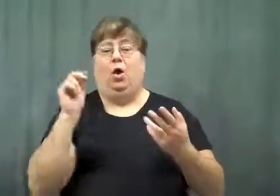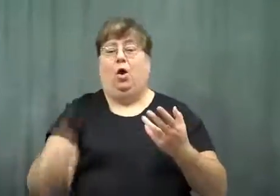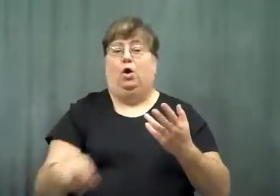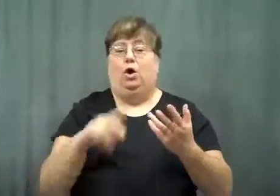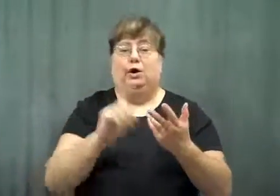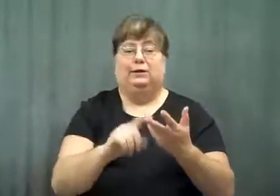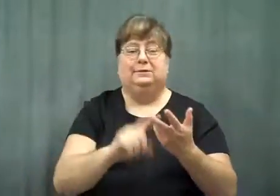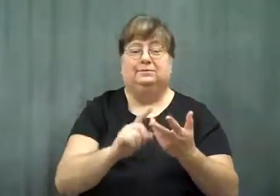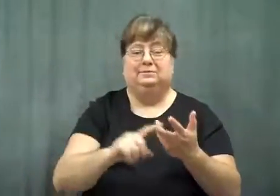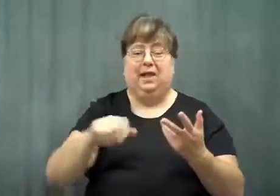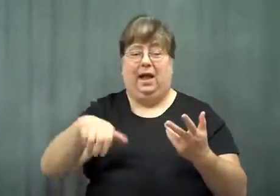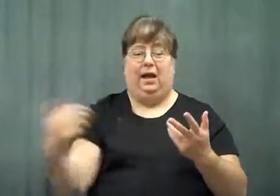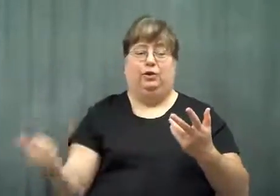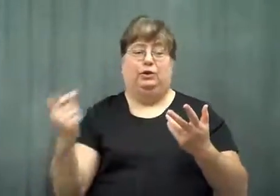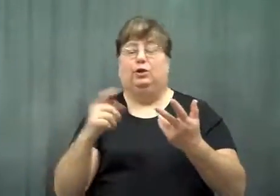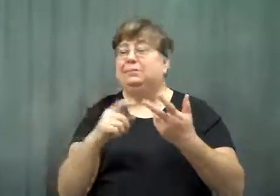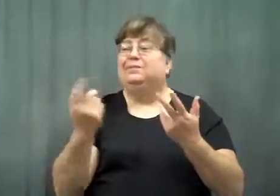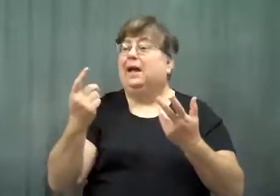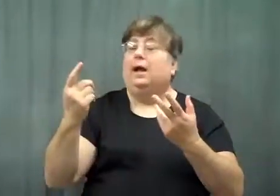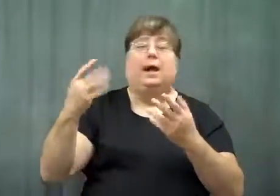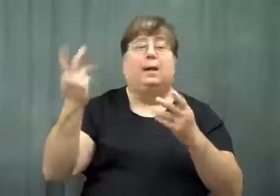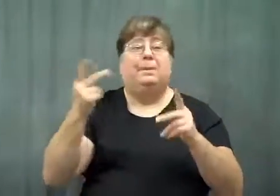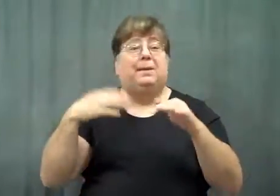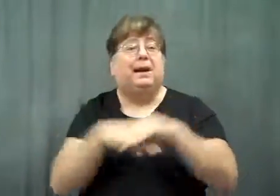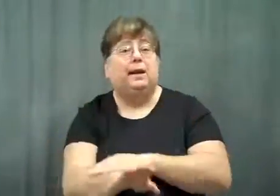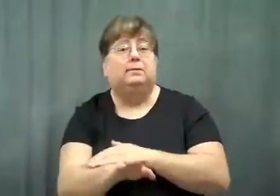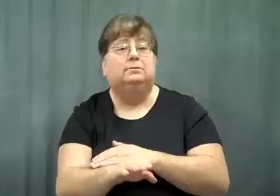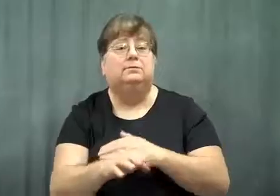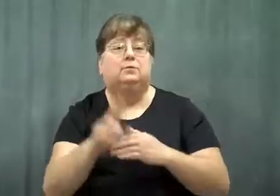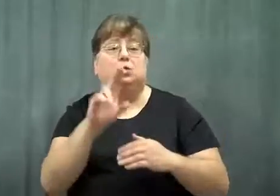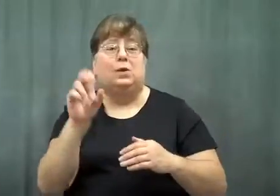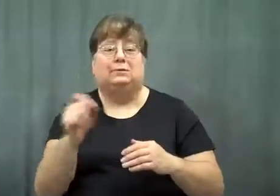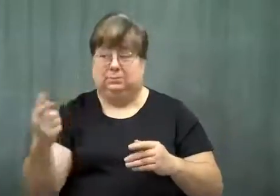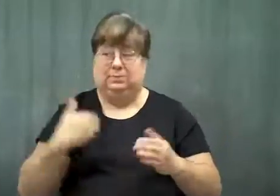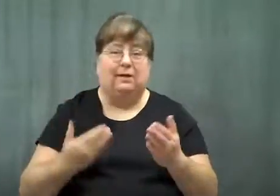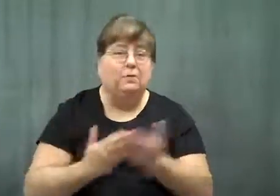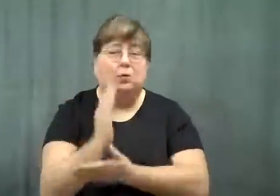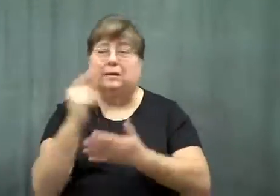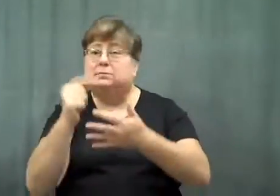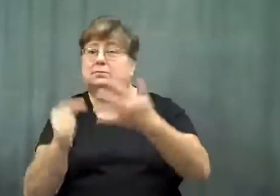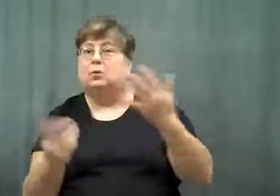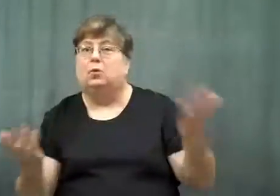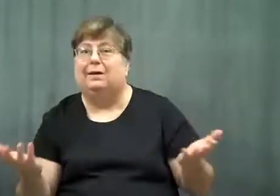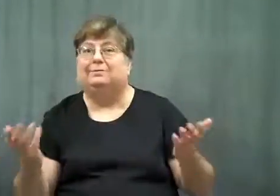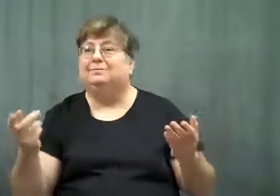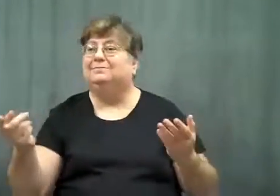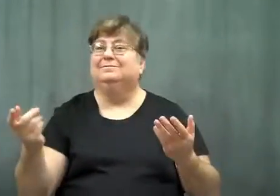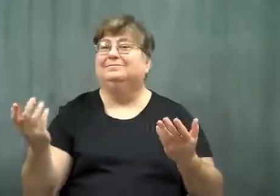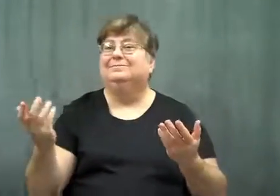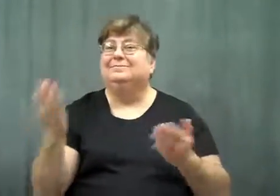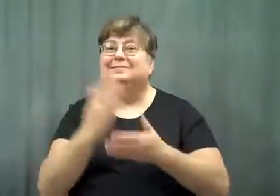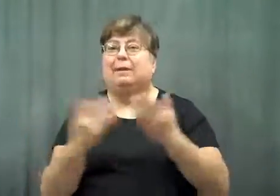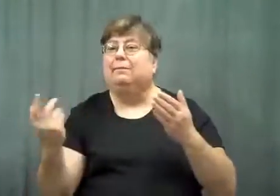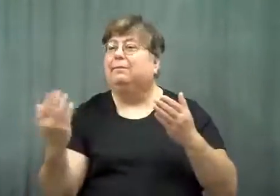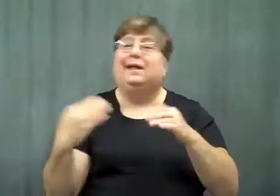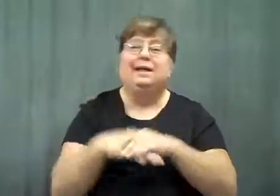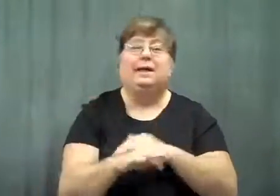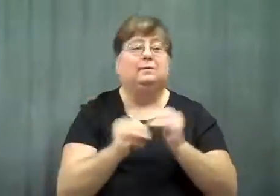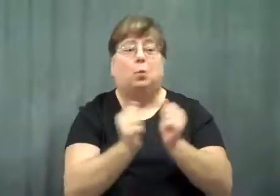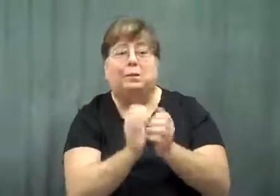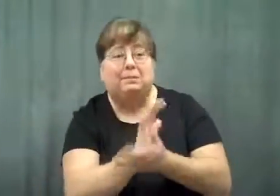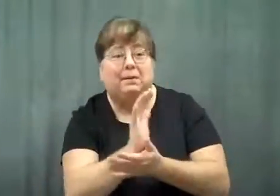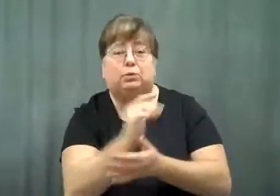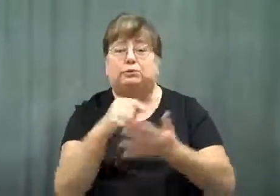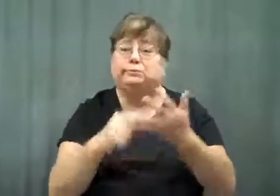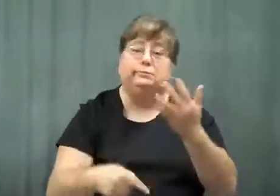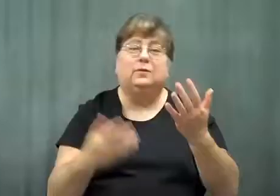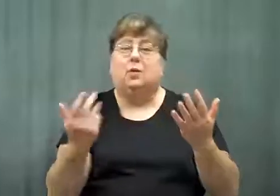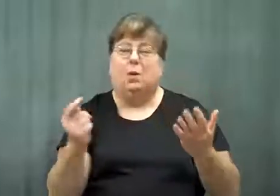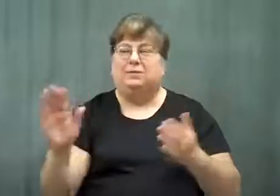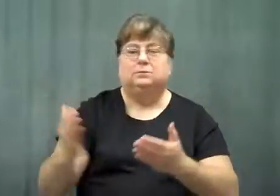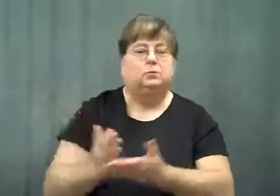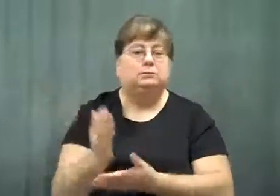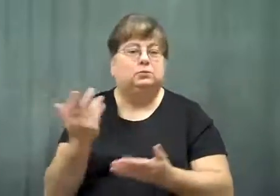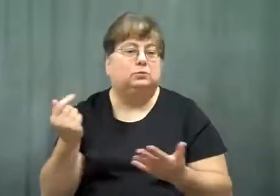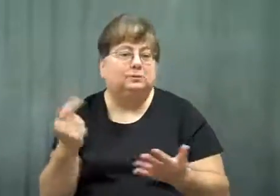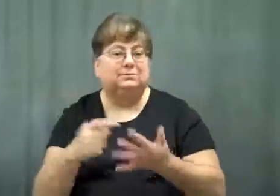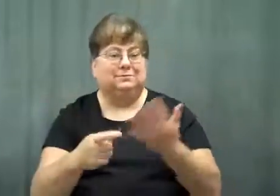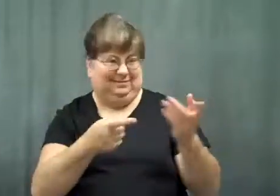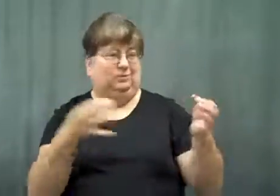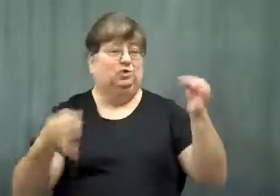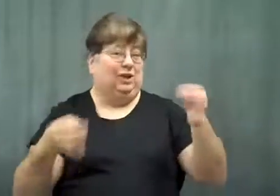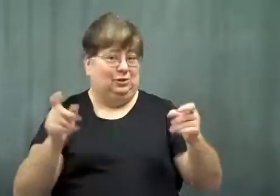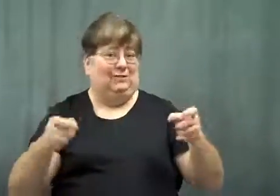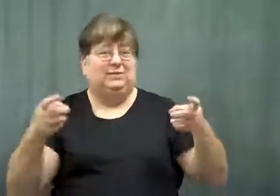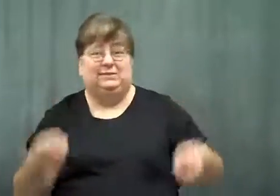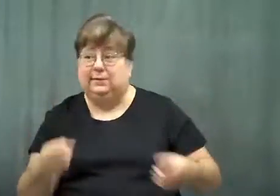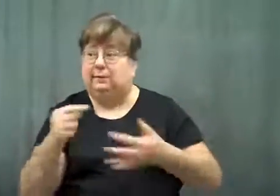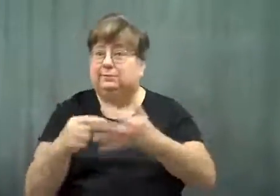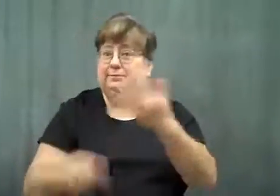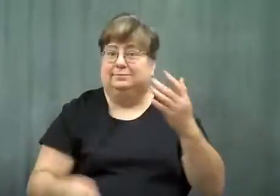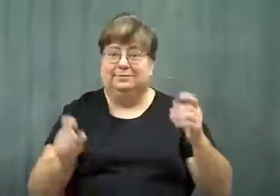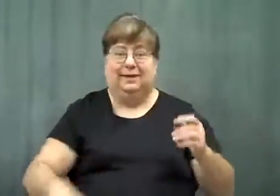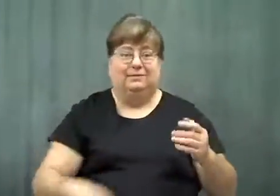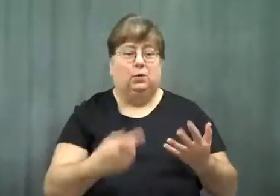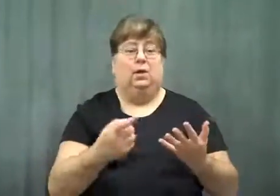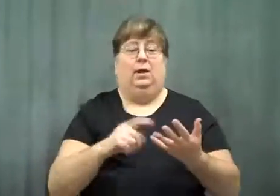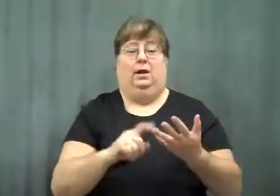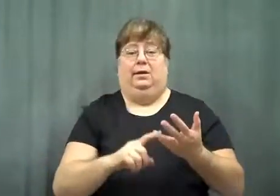Another is the rights of legal and illegal immigrants that the judges will consider.